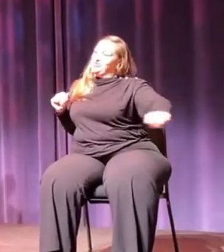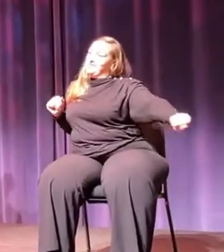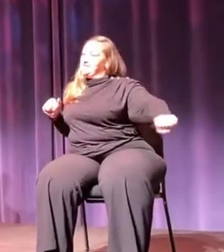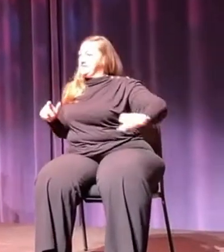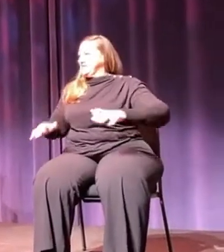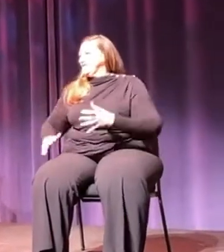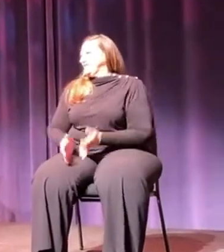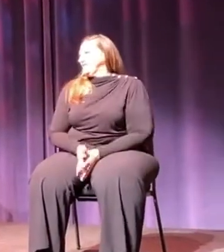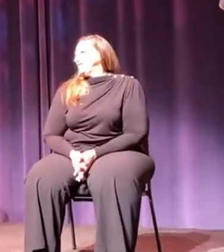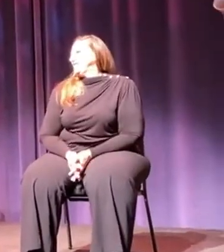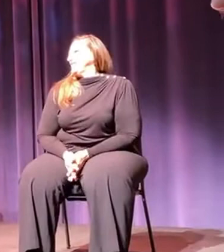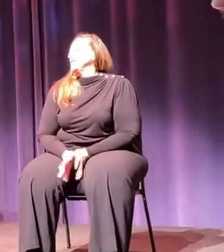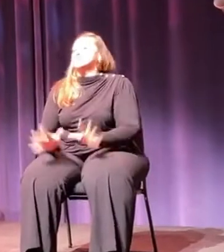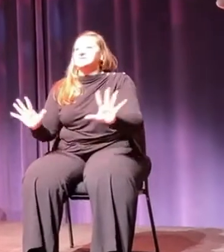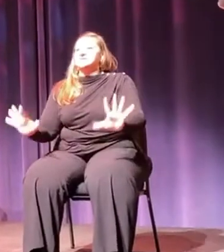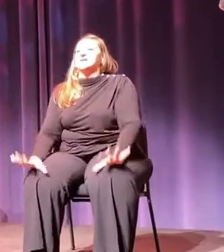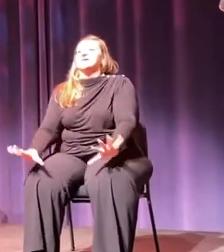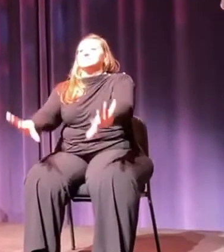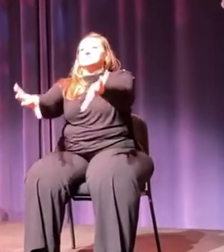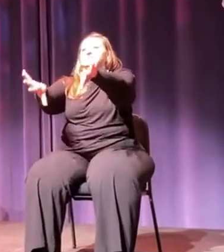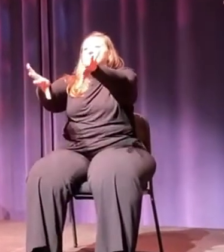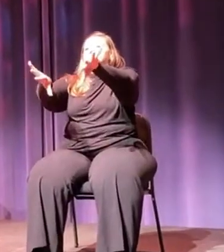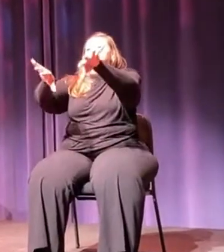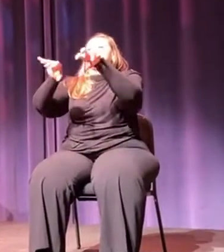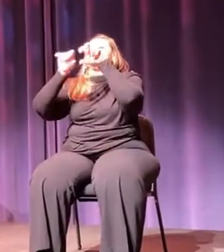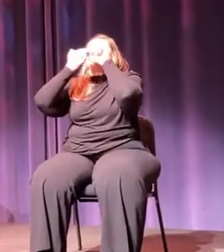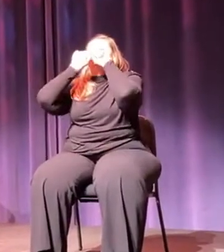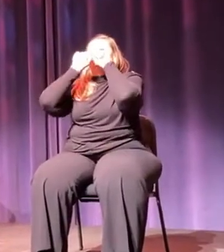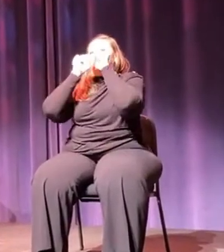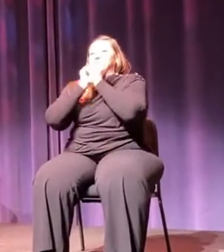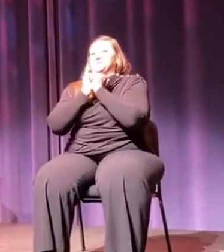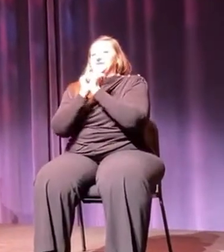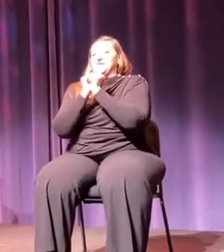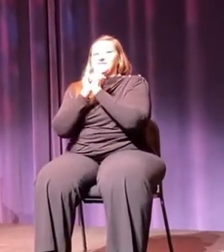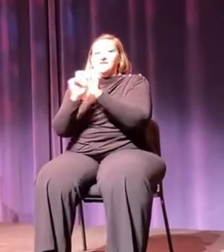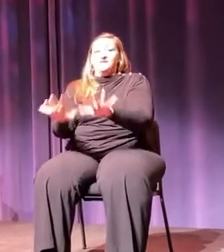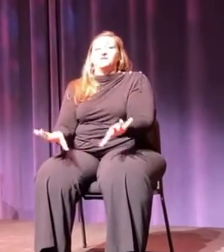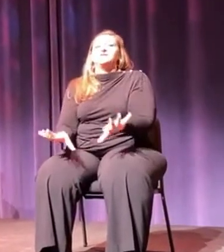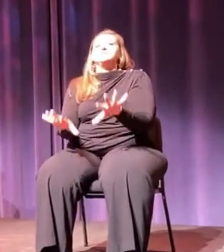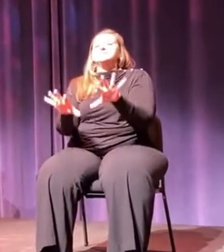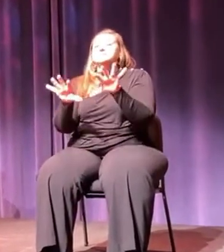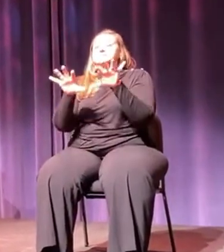We're gonna take an inhale together. Inhaling through the nose and exhaling.